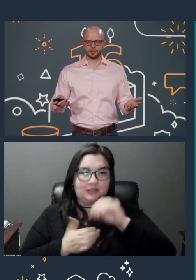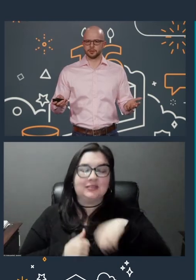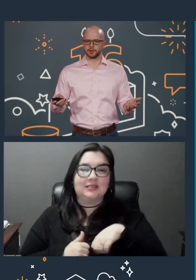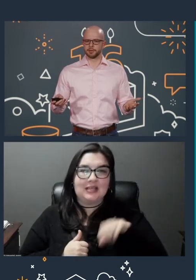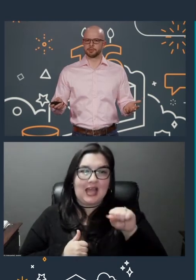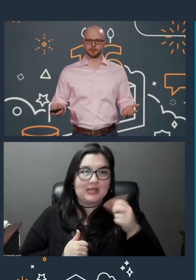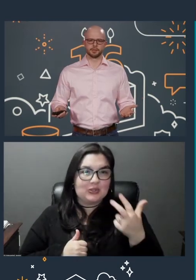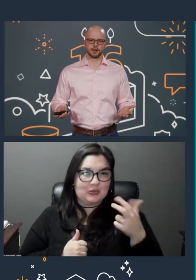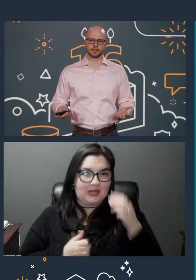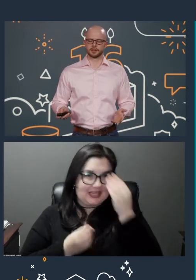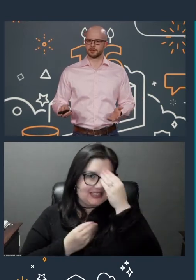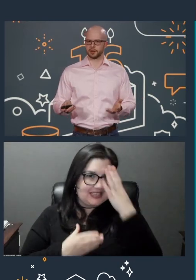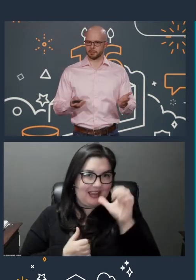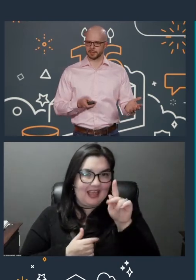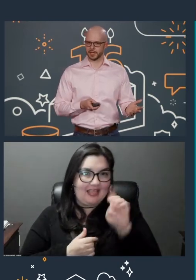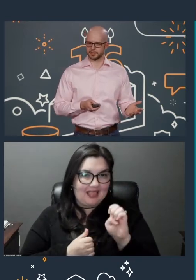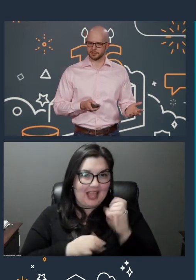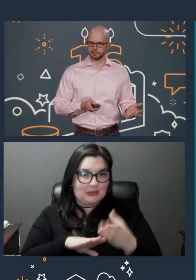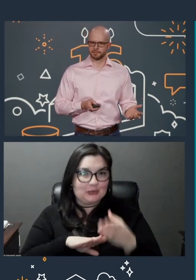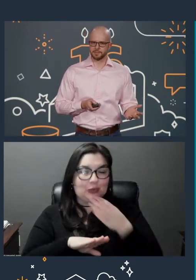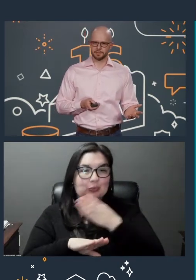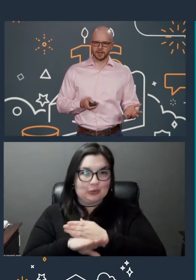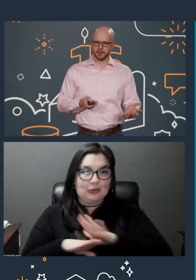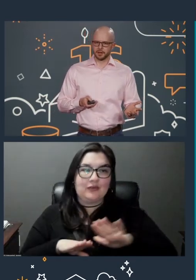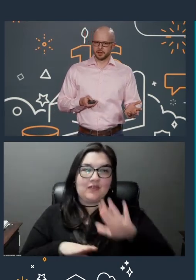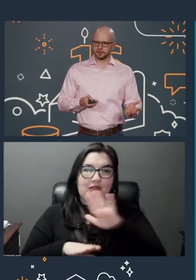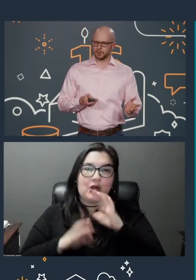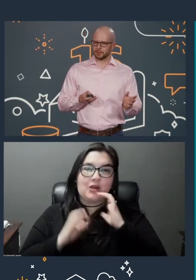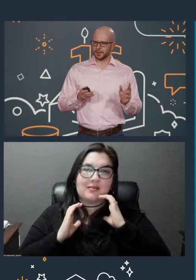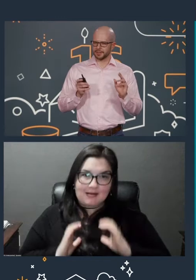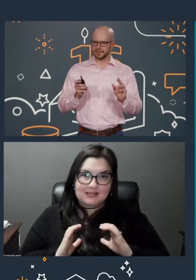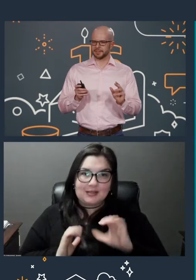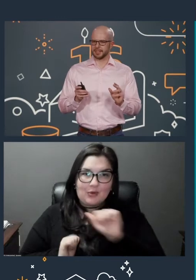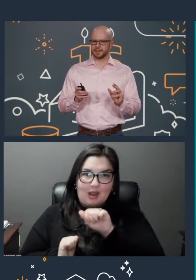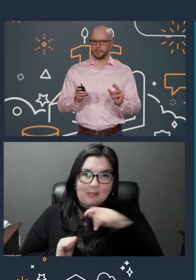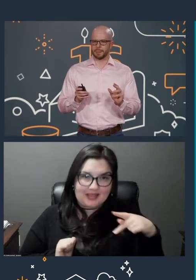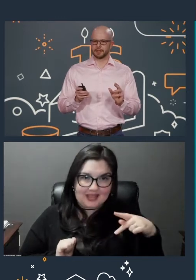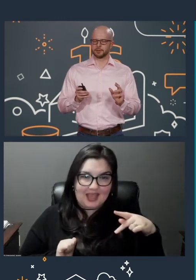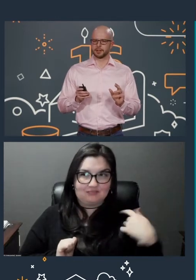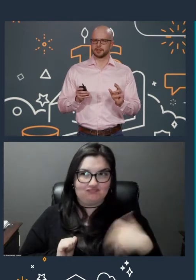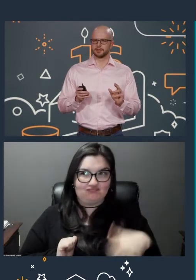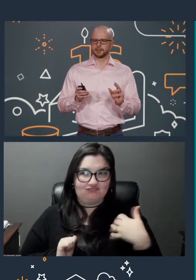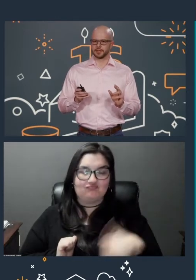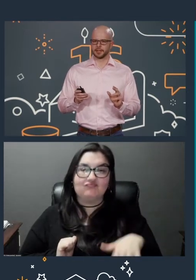to improve their customer applications. So when 2016 and 2017,